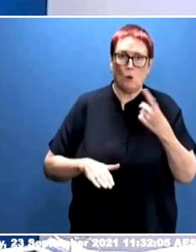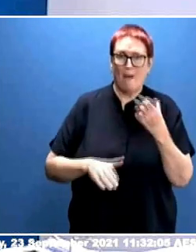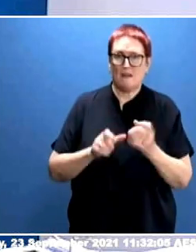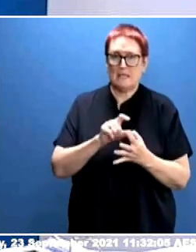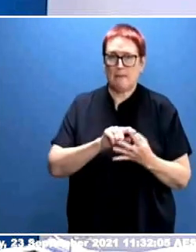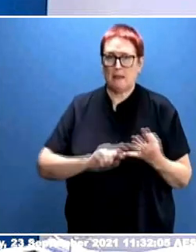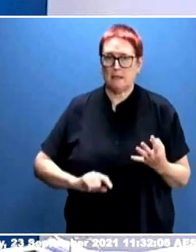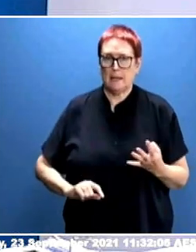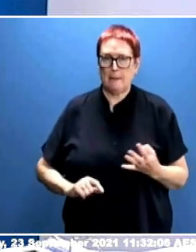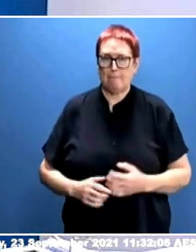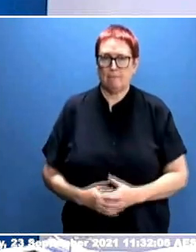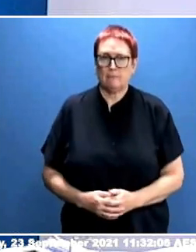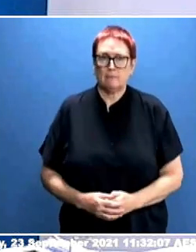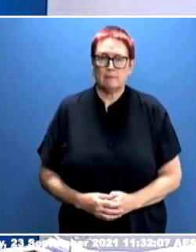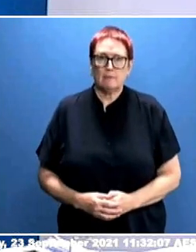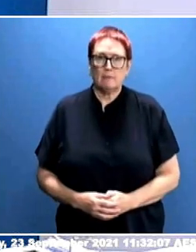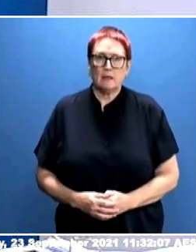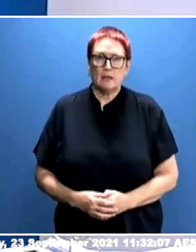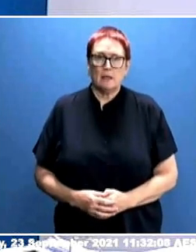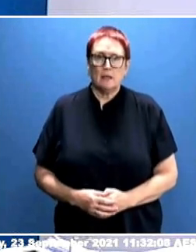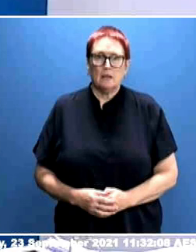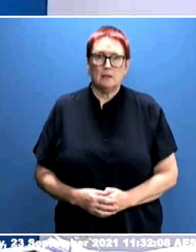I wonder whether there might not be a certain arbitrariness ---